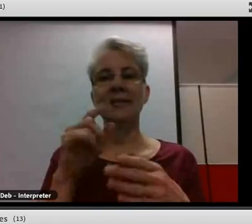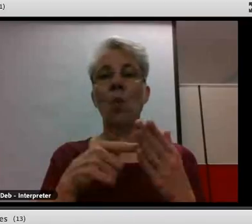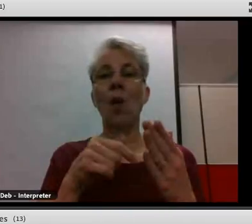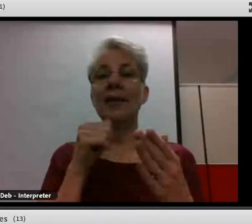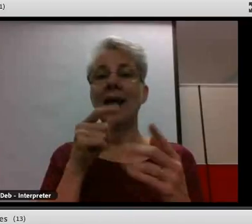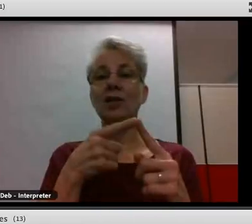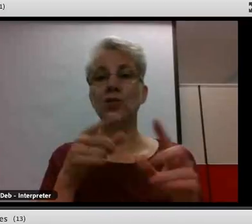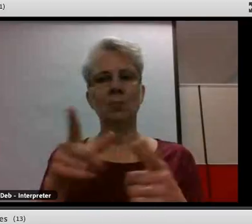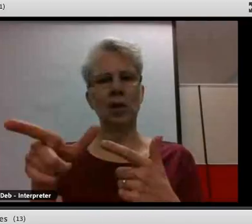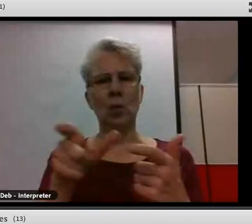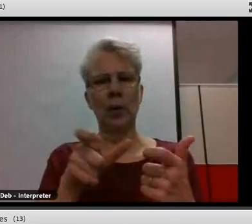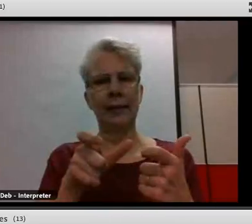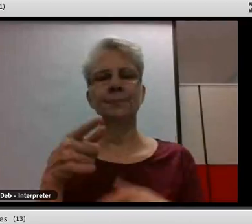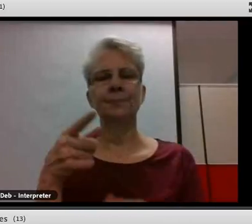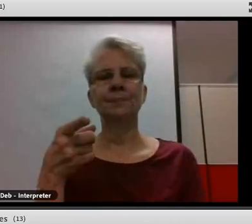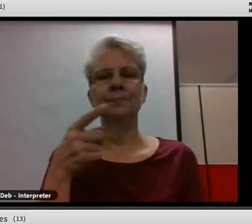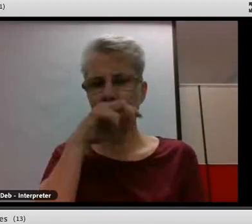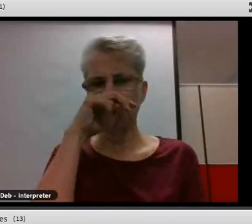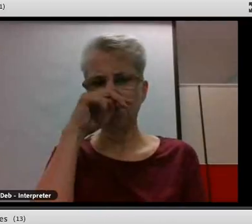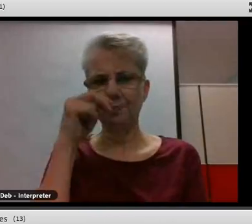what's an example of that.